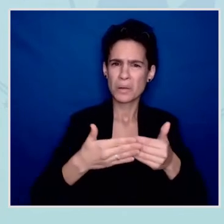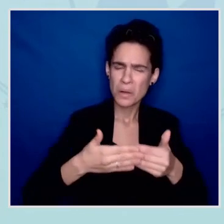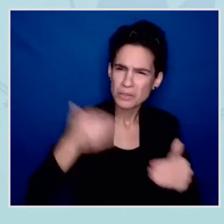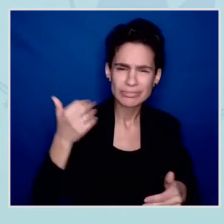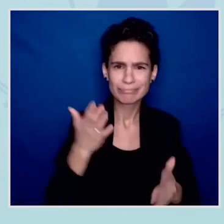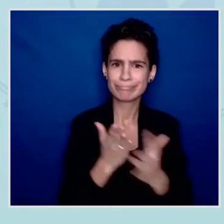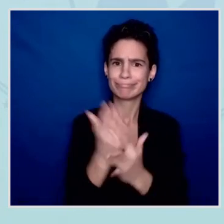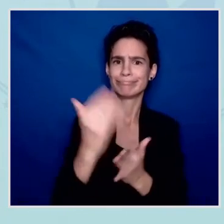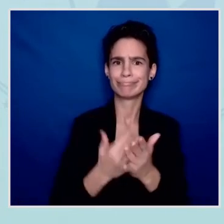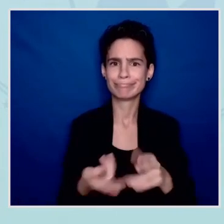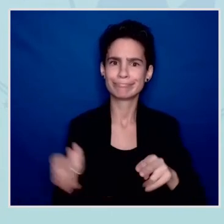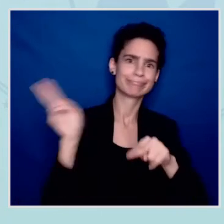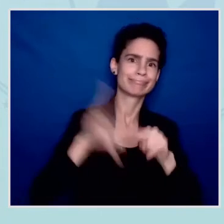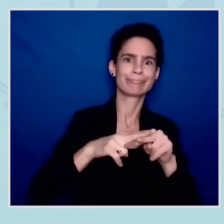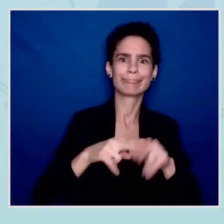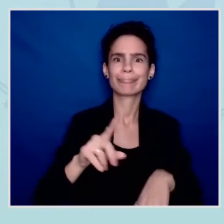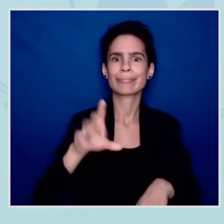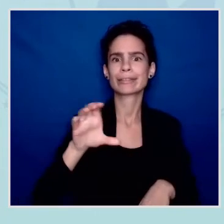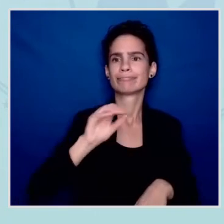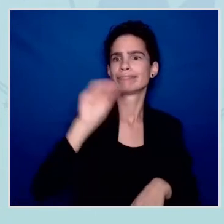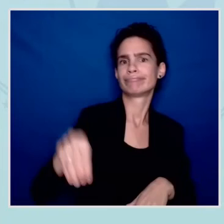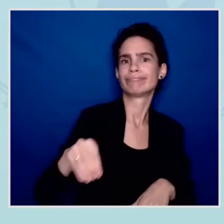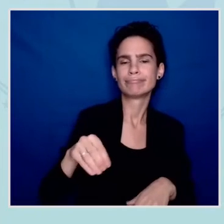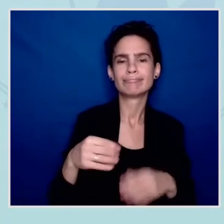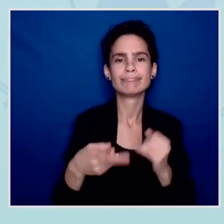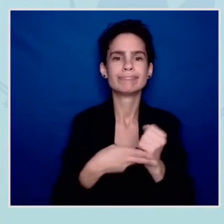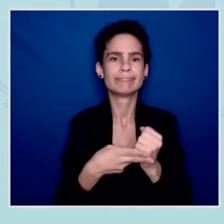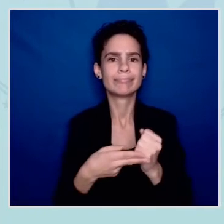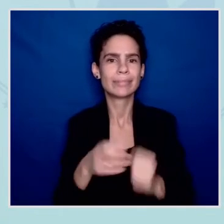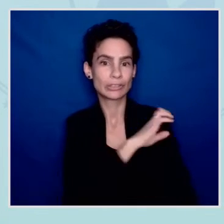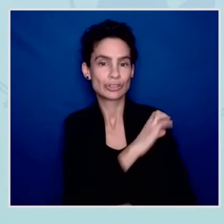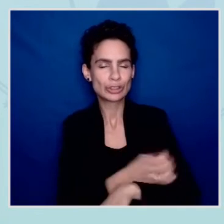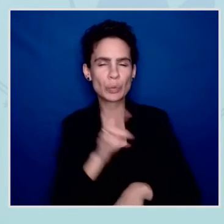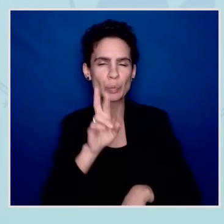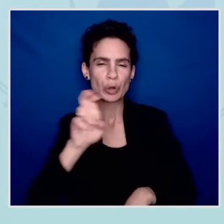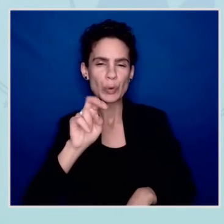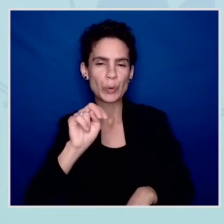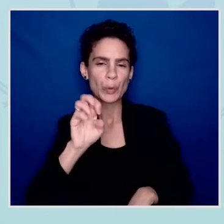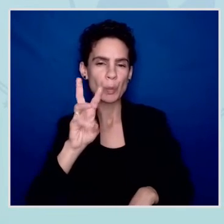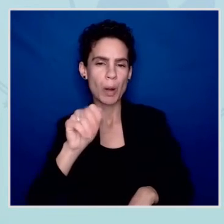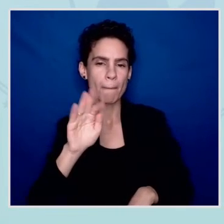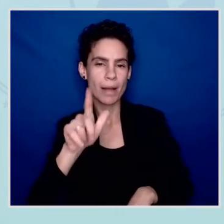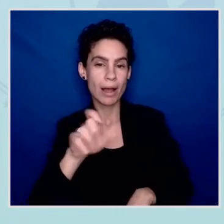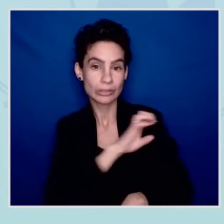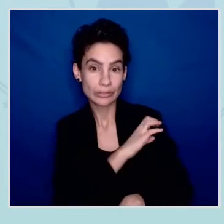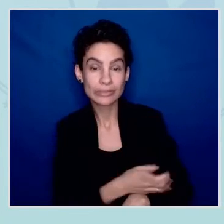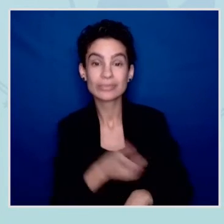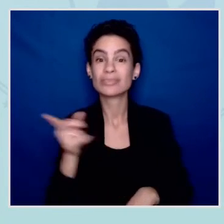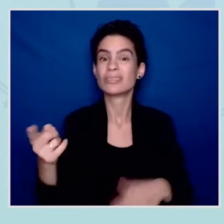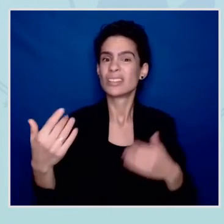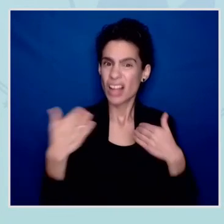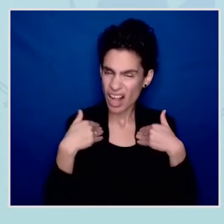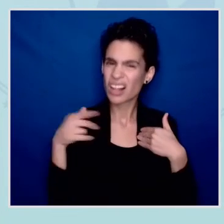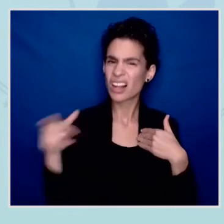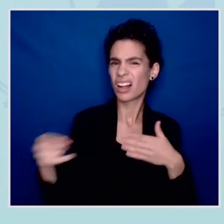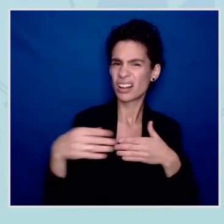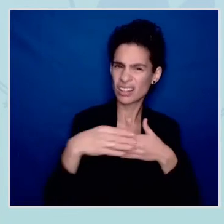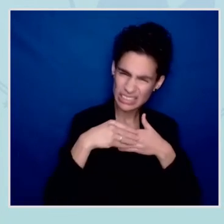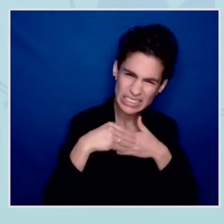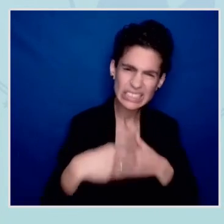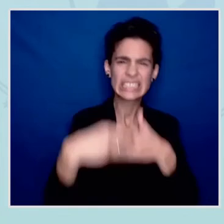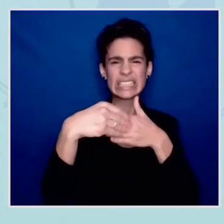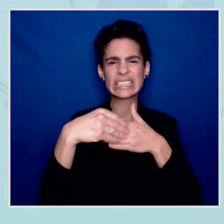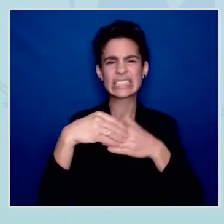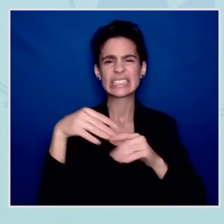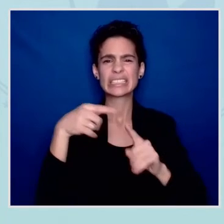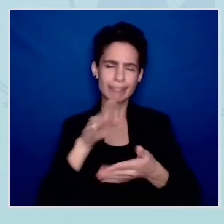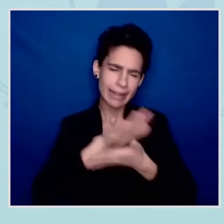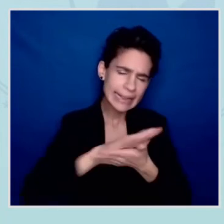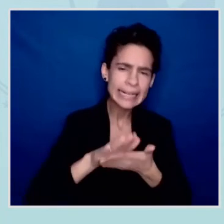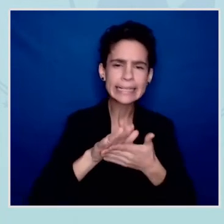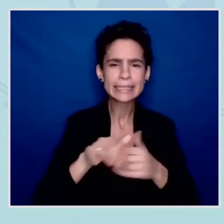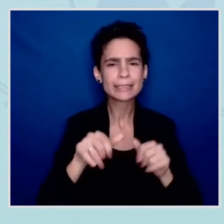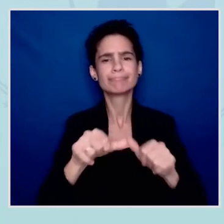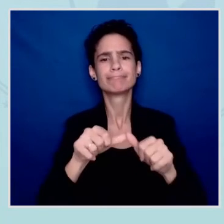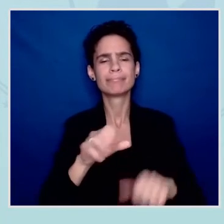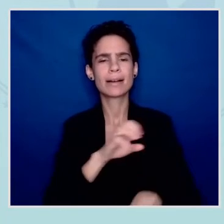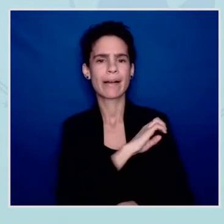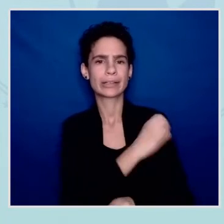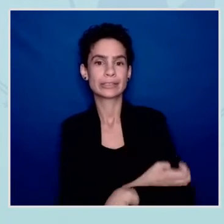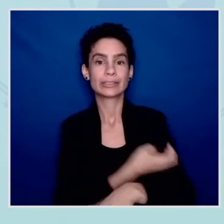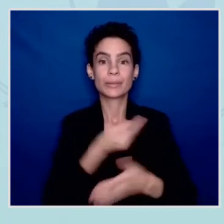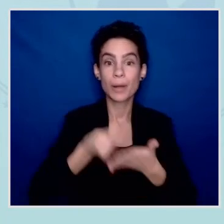PAYING JOBS IN THEIR OWN